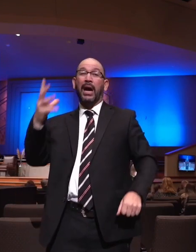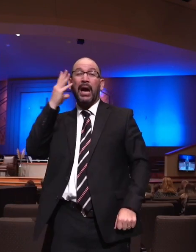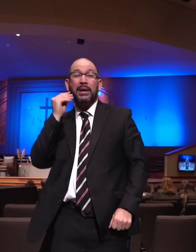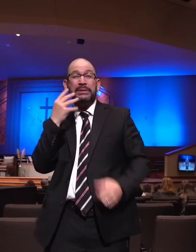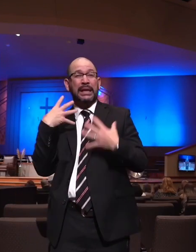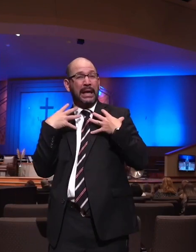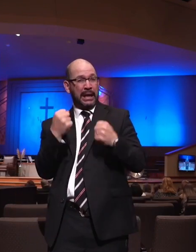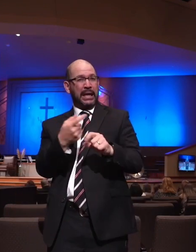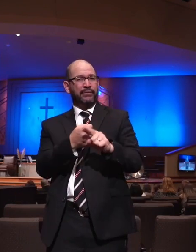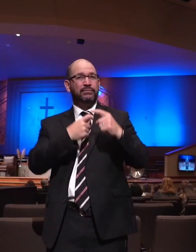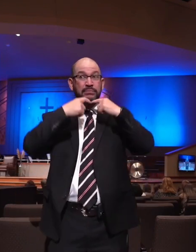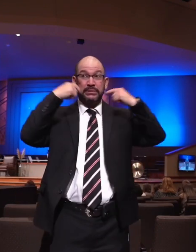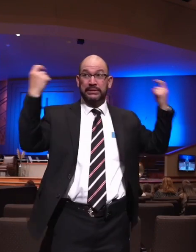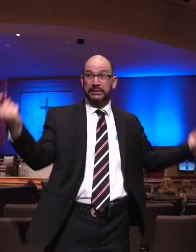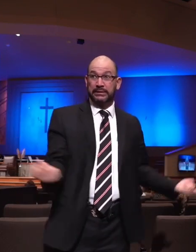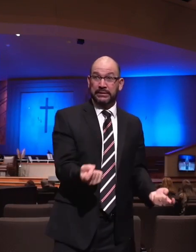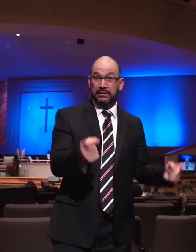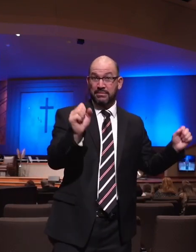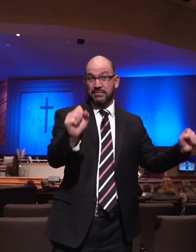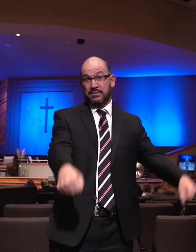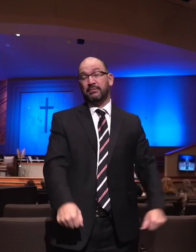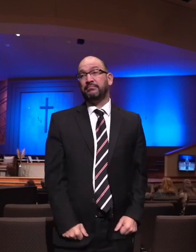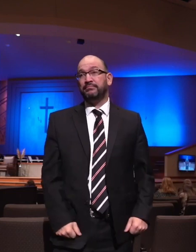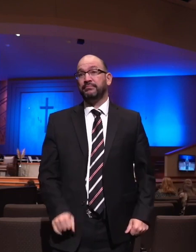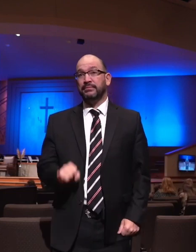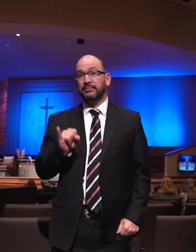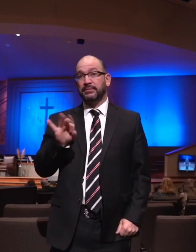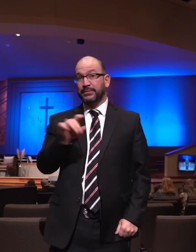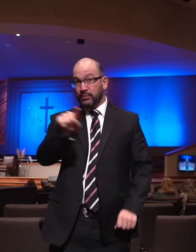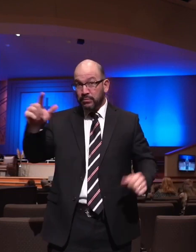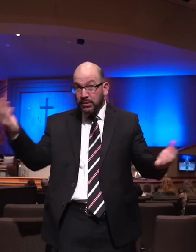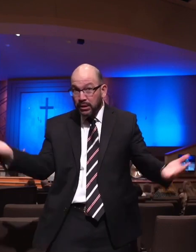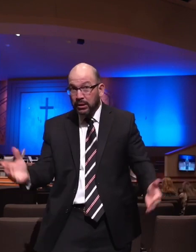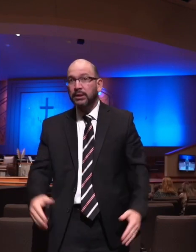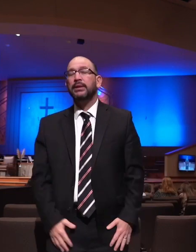could be healed from sin if you're here tonight